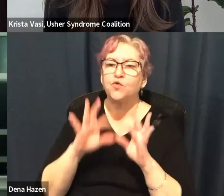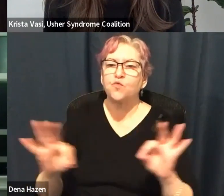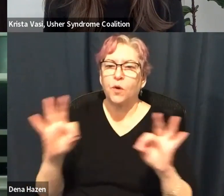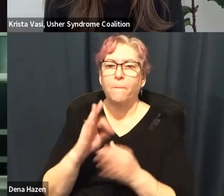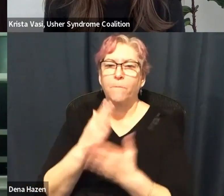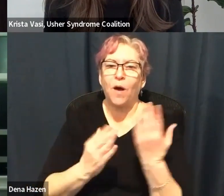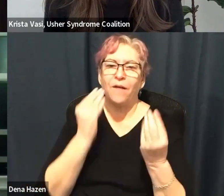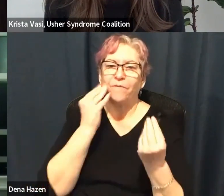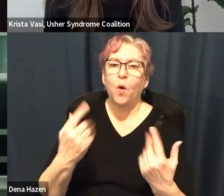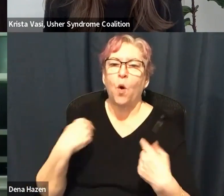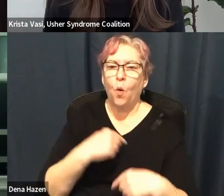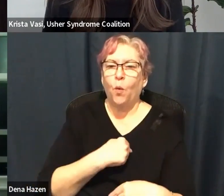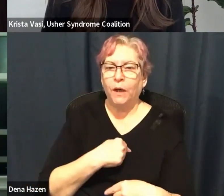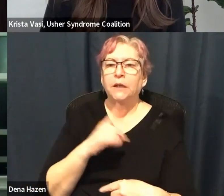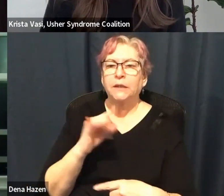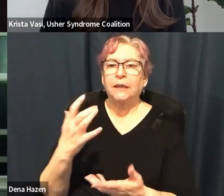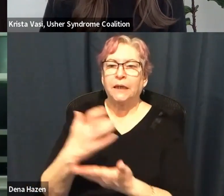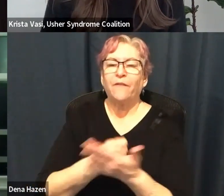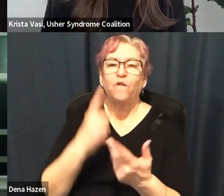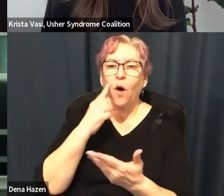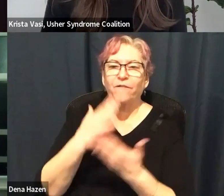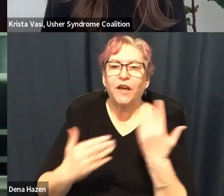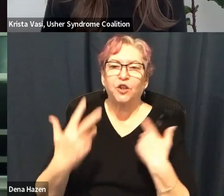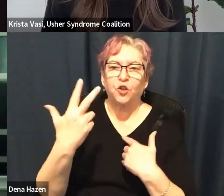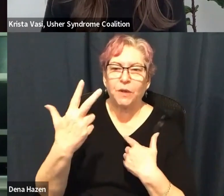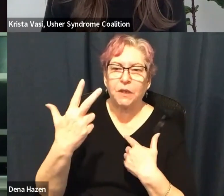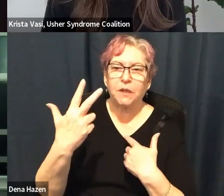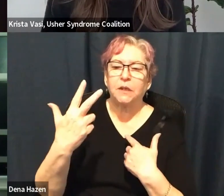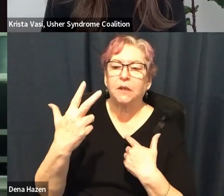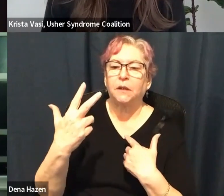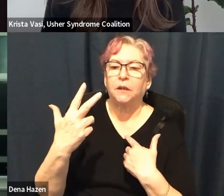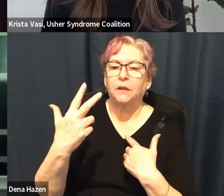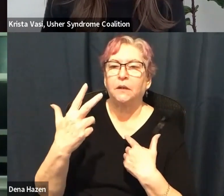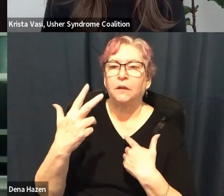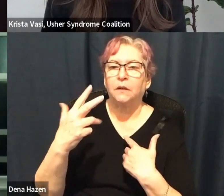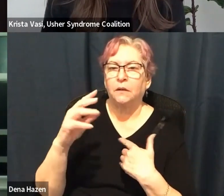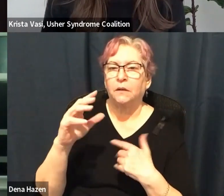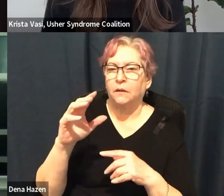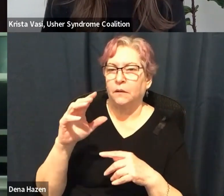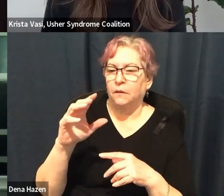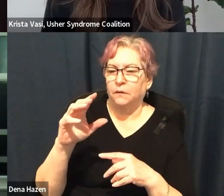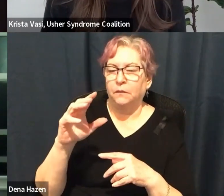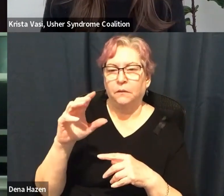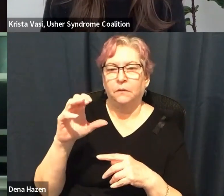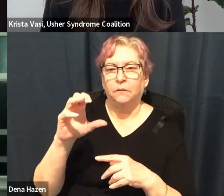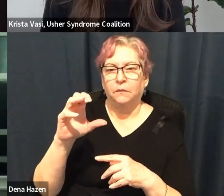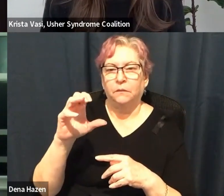we gathered for our phase 3 studies Sirius and Celeste.